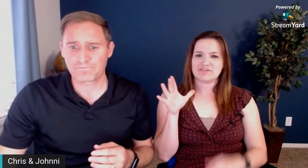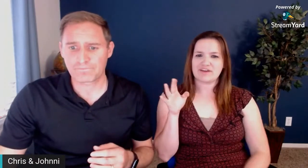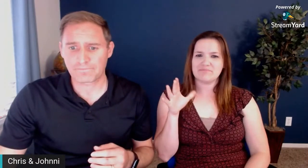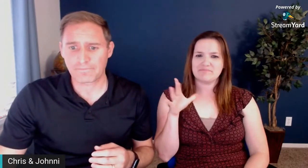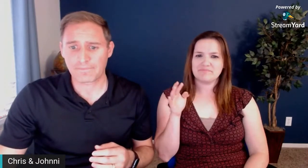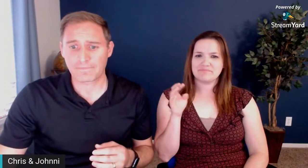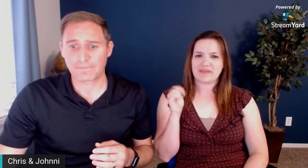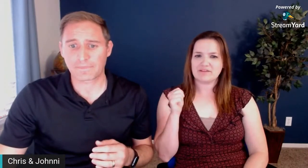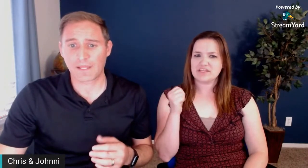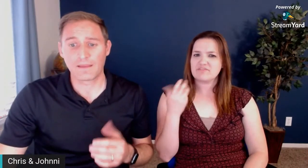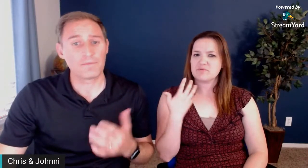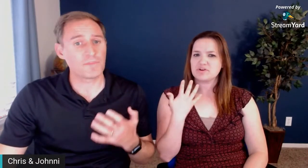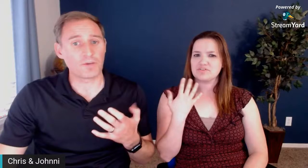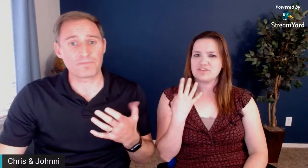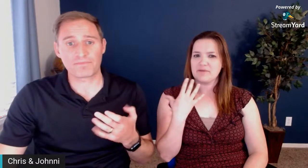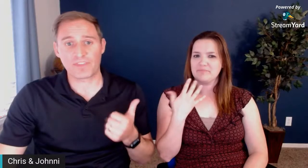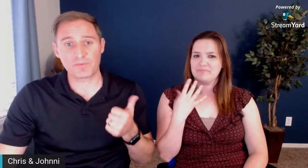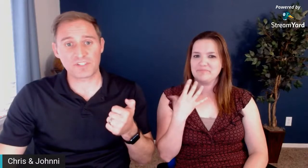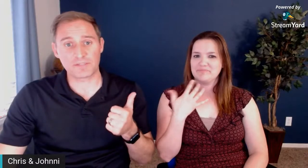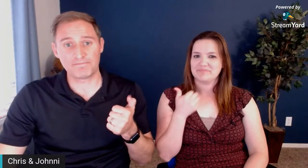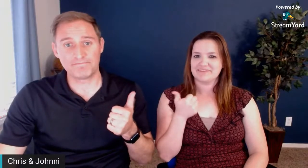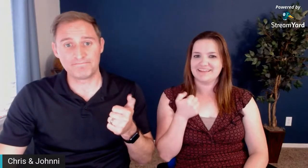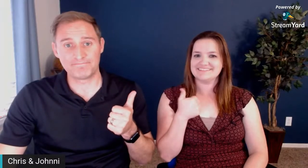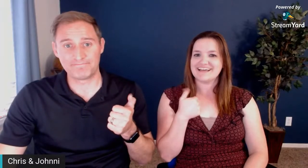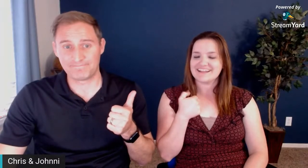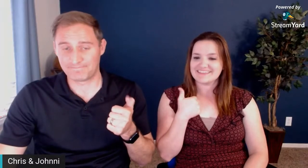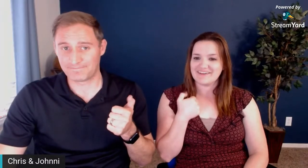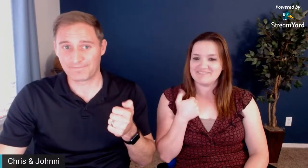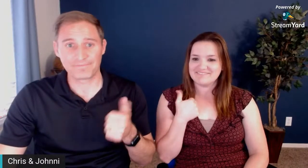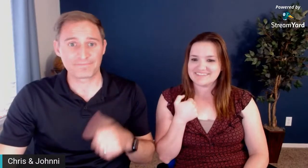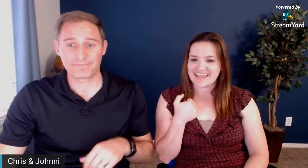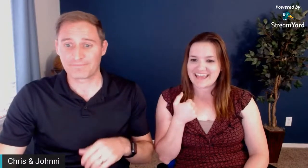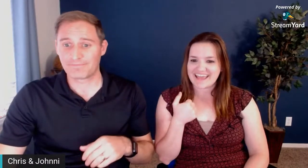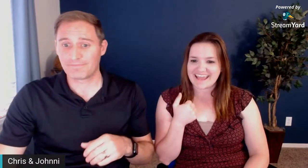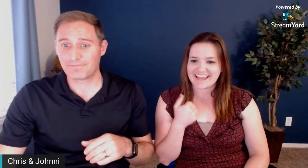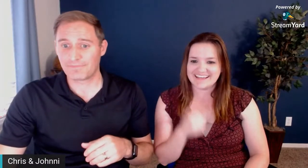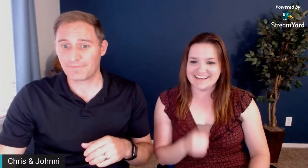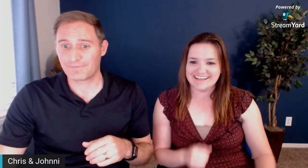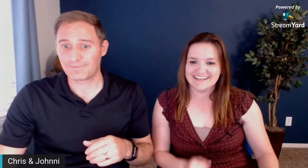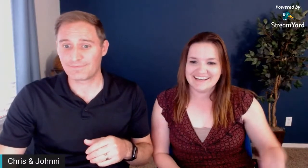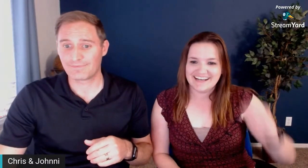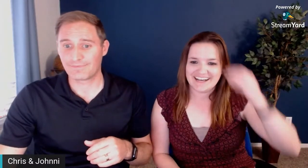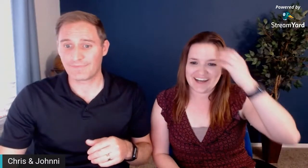your thumb i don't think you have a broken thumb thumb's good he's got a thumb yay um